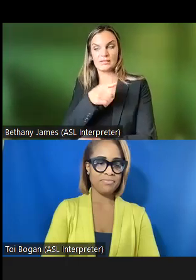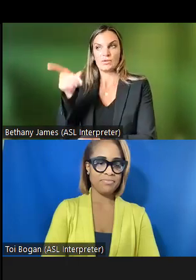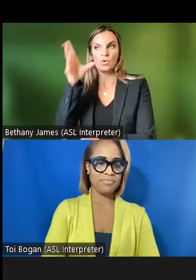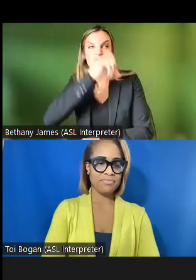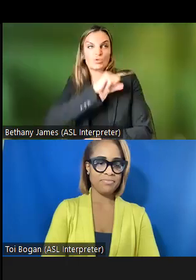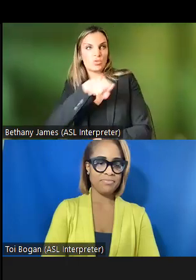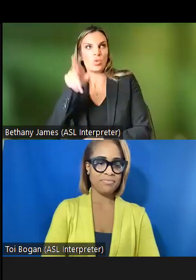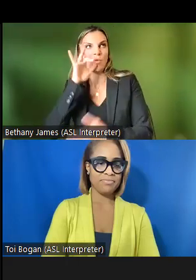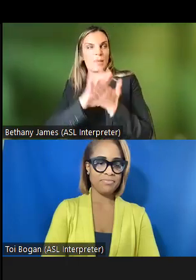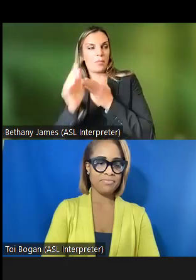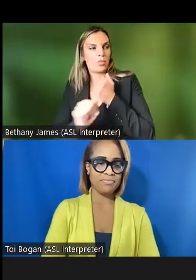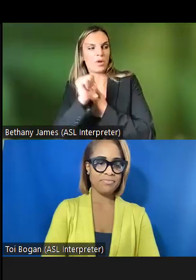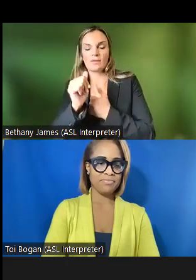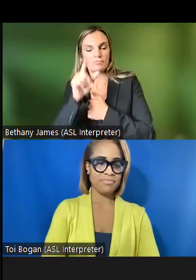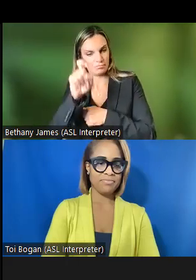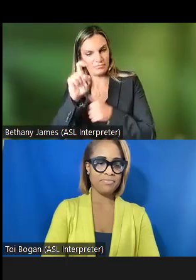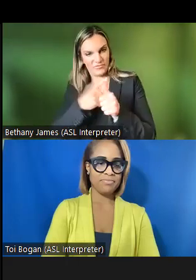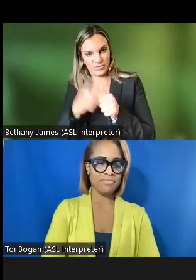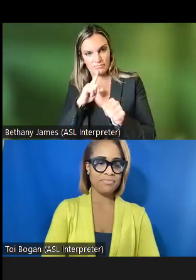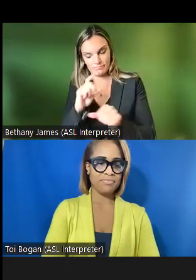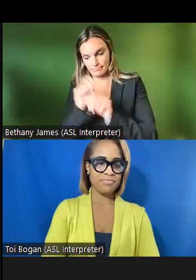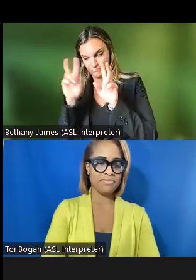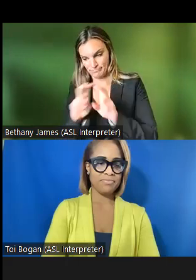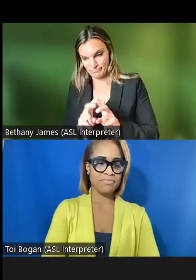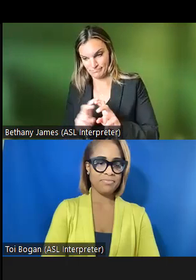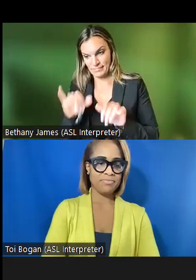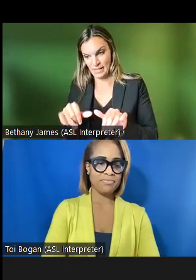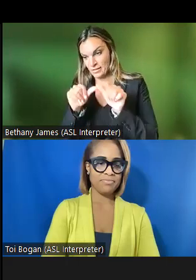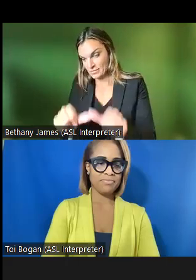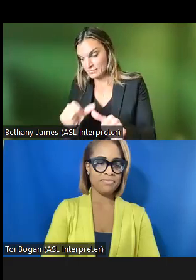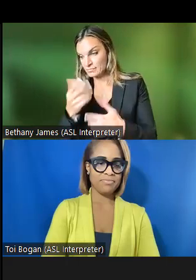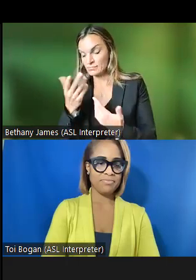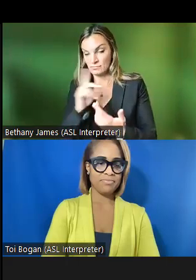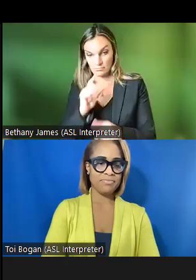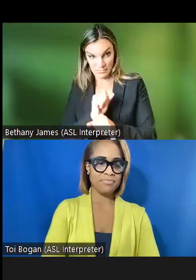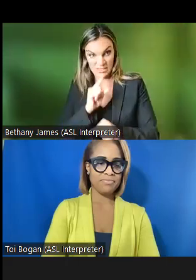You have to assess whether what the nature, duration, severity of the risk is, the probability